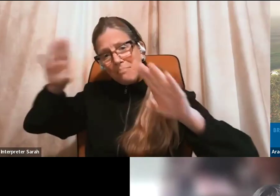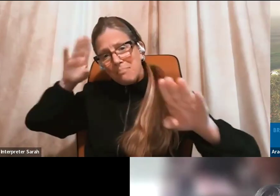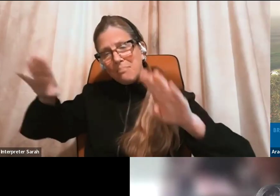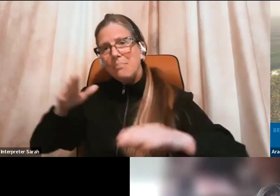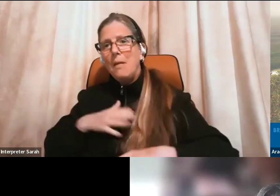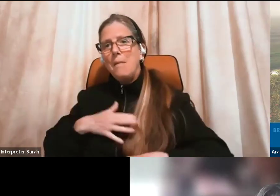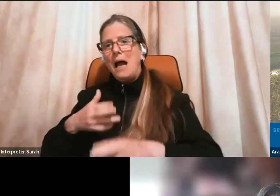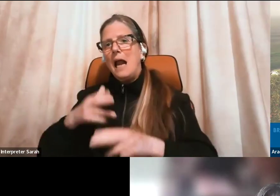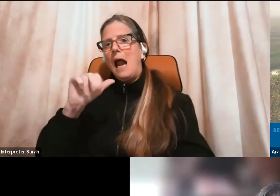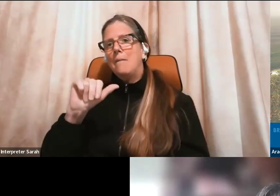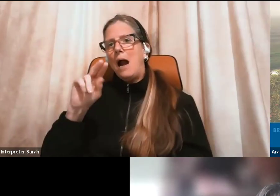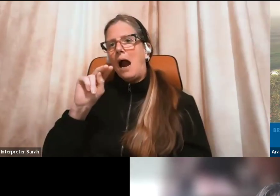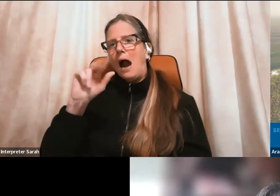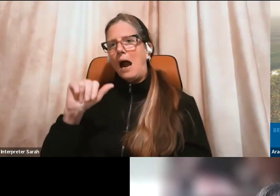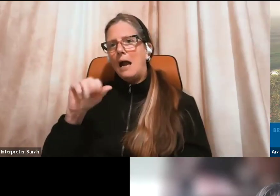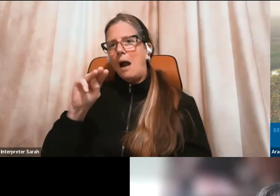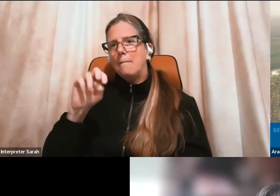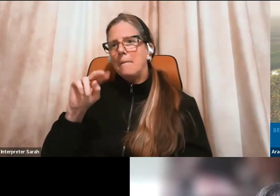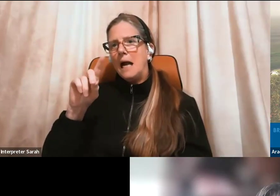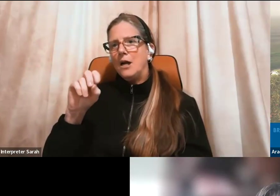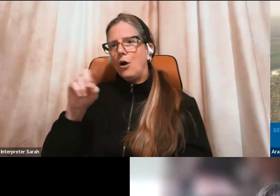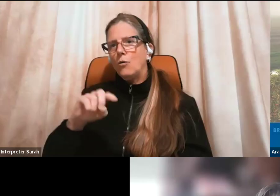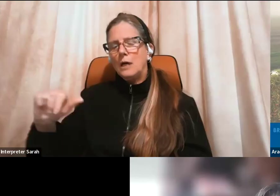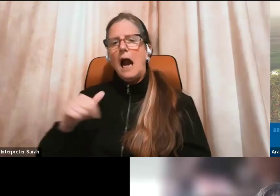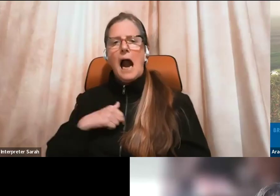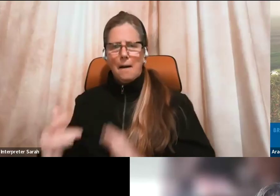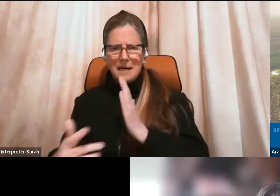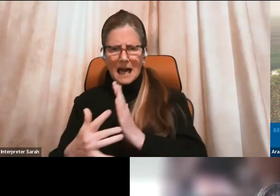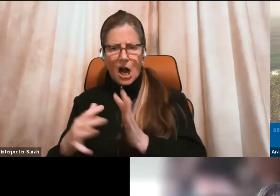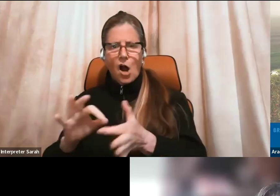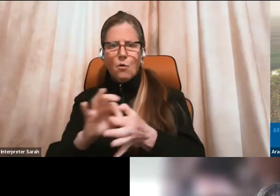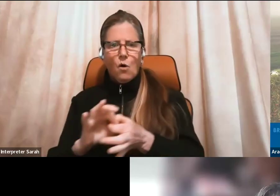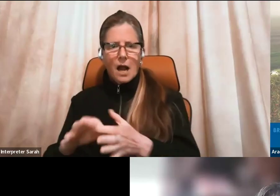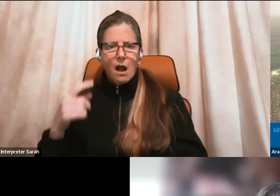Mendoza, and I am the Technology Coordinator for OTAN, which focuses on adult education